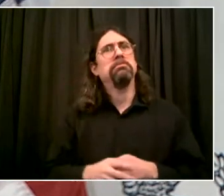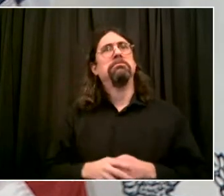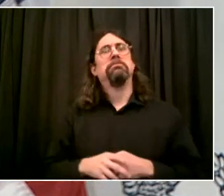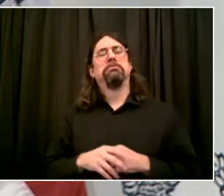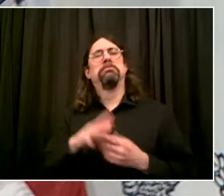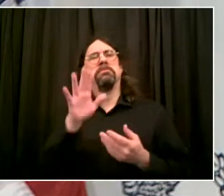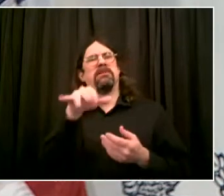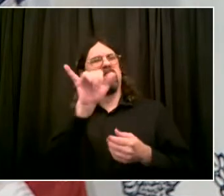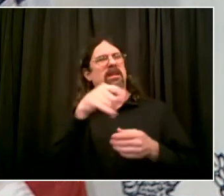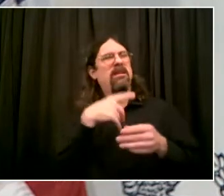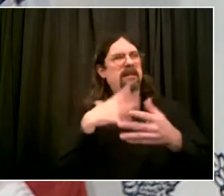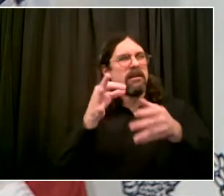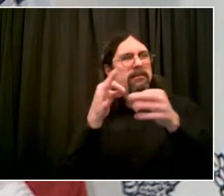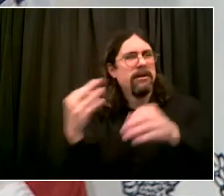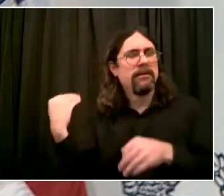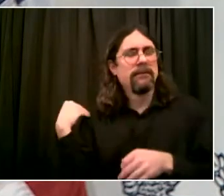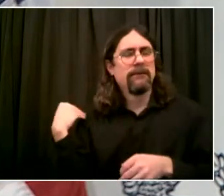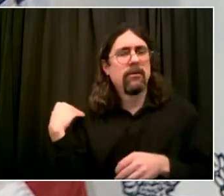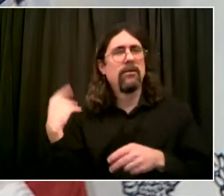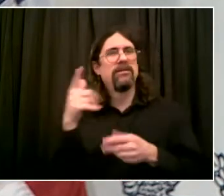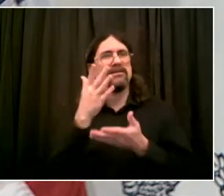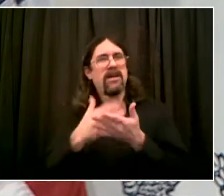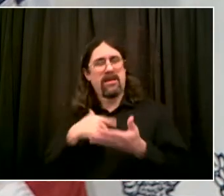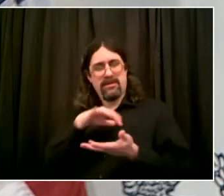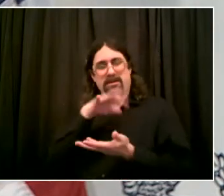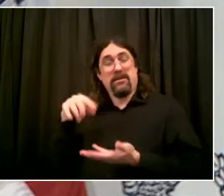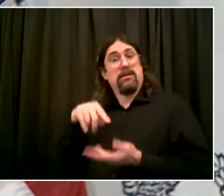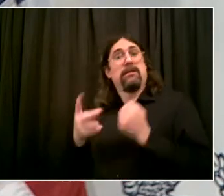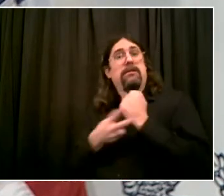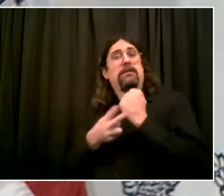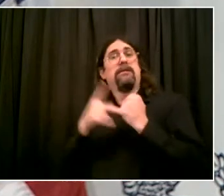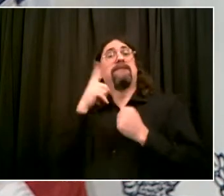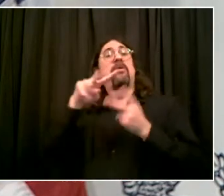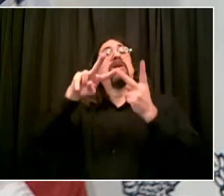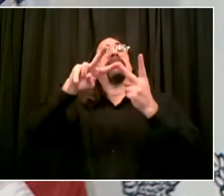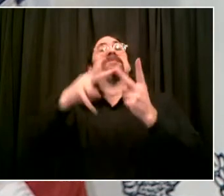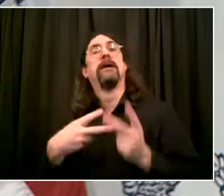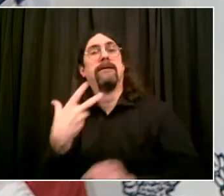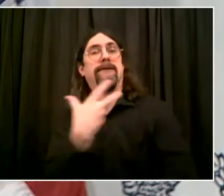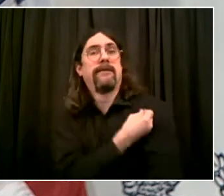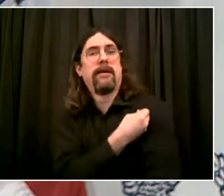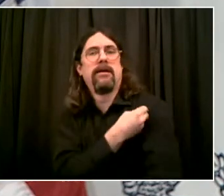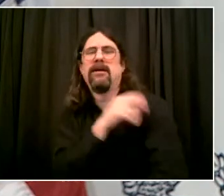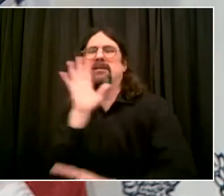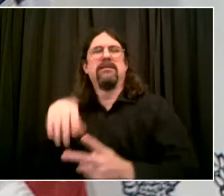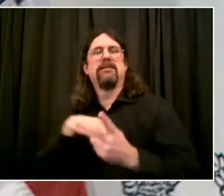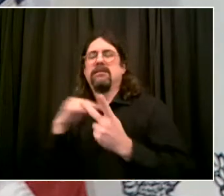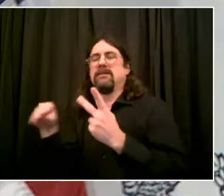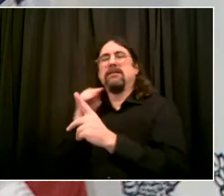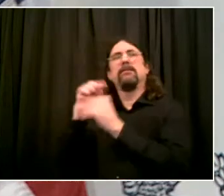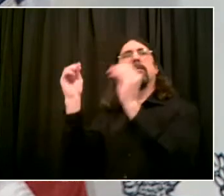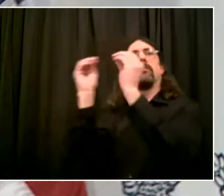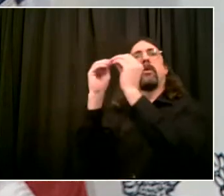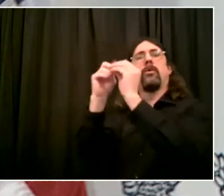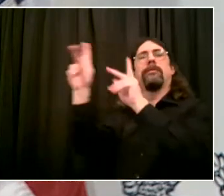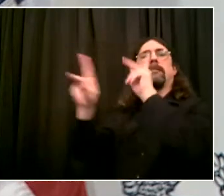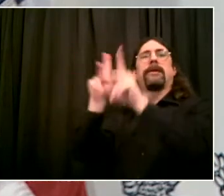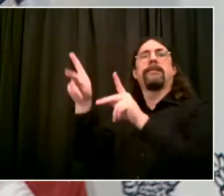I'M GOING TO KEEP PUSHING TTATH WE DODO EVEEN MORE CREATIVE THINGS, FREEING UP SECOND DOSES THAT ARE GOING TO BE USED FOR A WHILELE . CALLING UPON THE FEDERAL GOVERNMENT TO USE THE DEFENSE